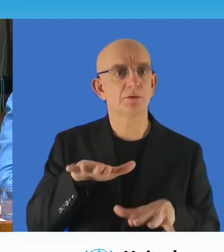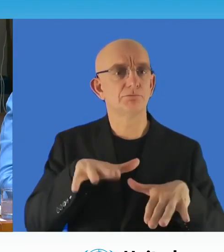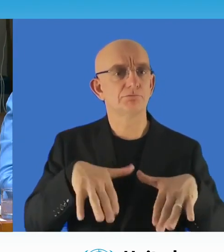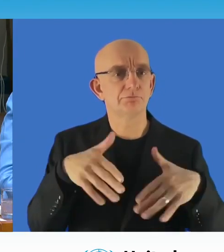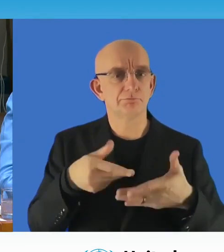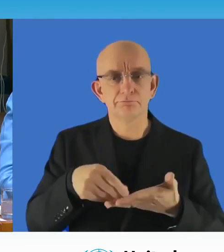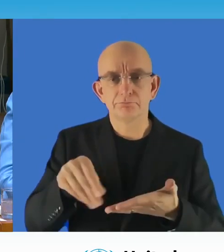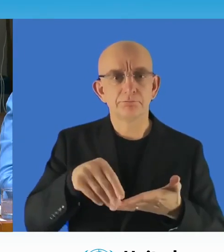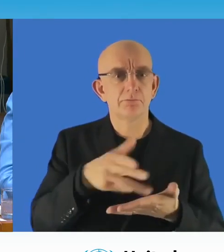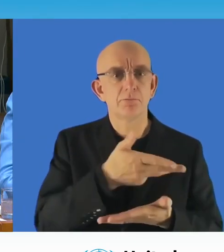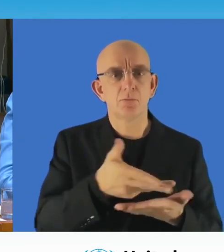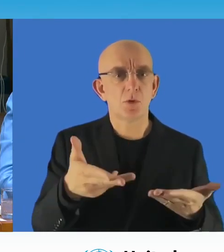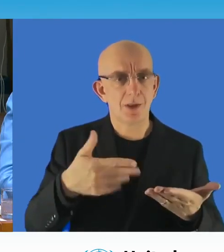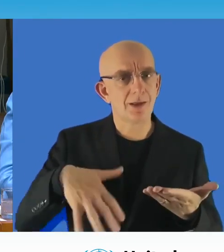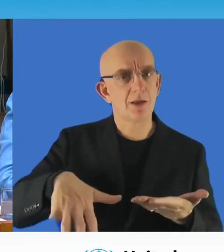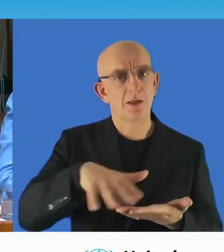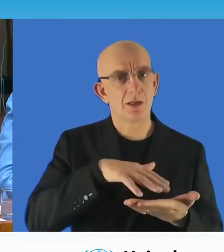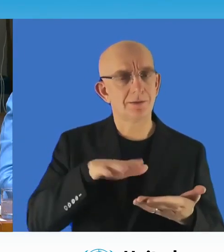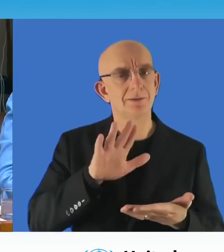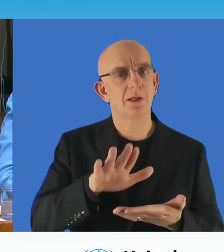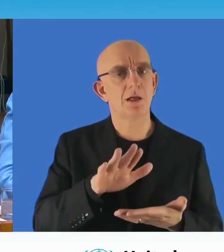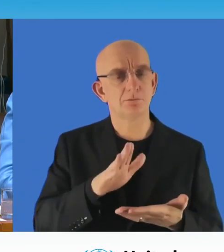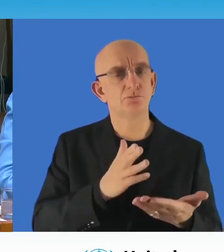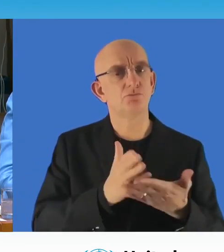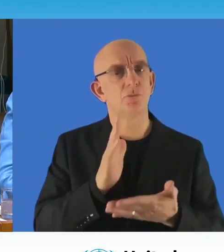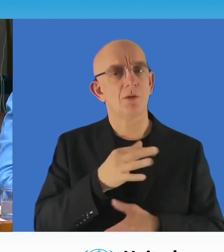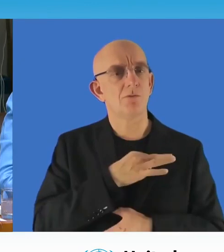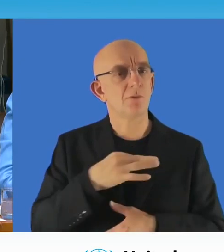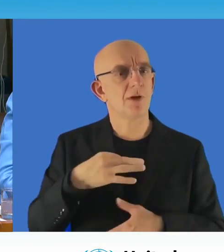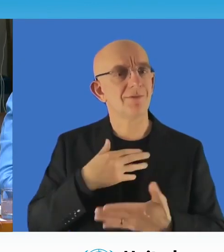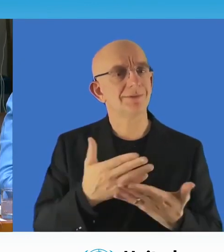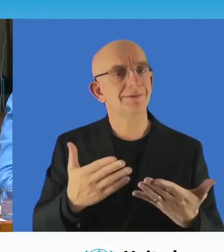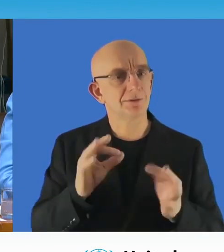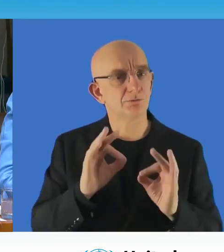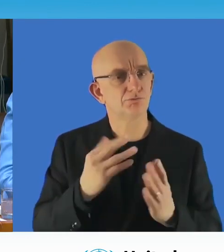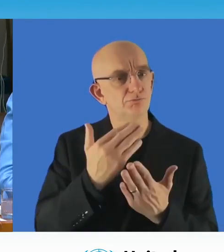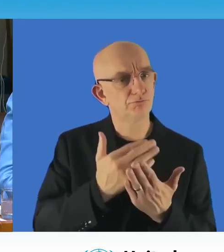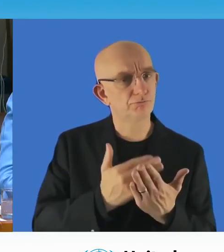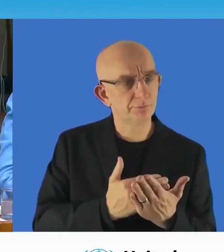secretary General's Envoy on technology to strengthen multi-stakeholder International